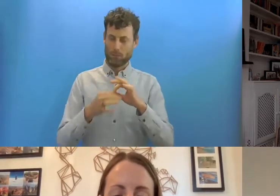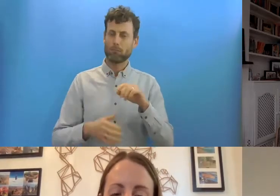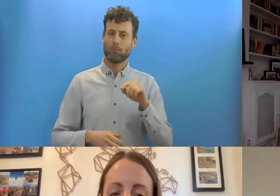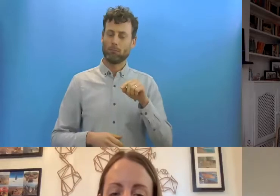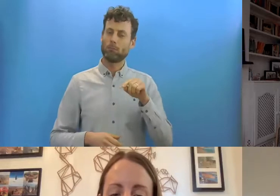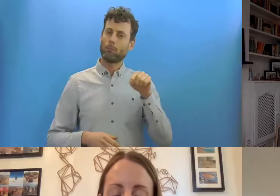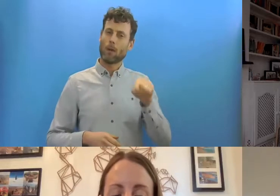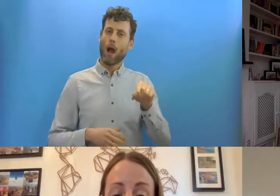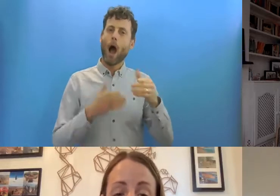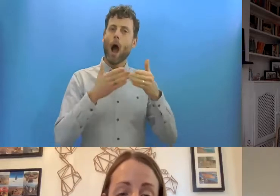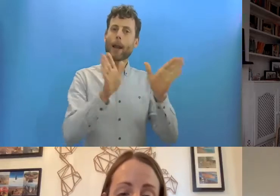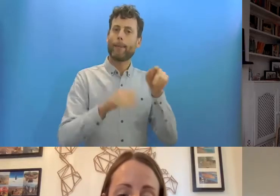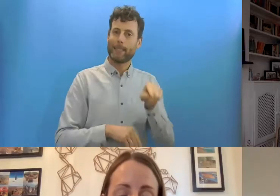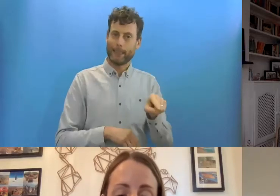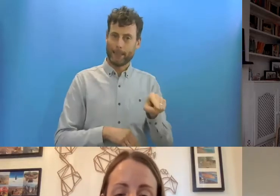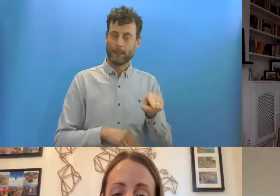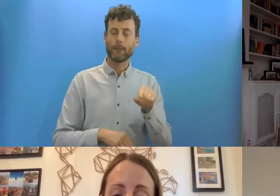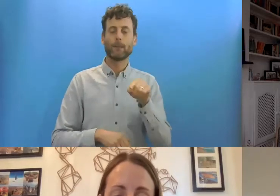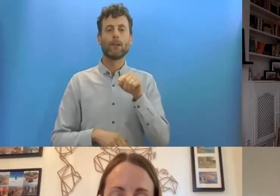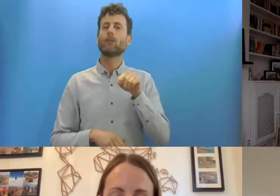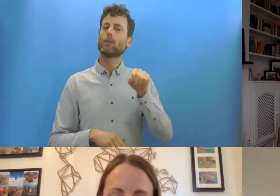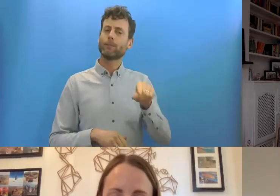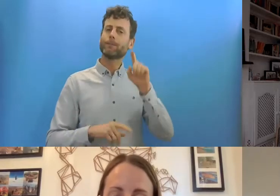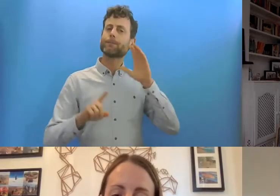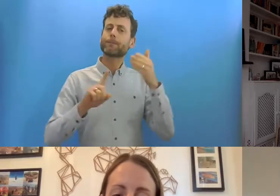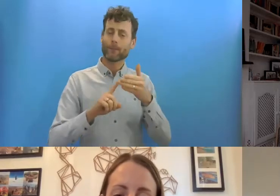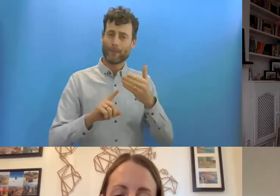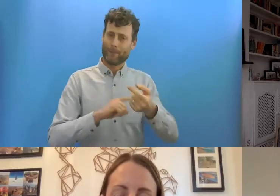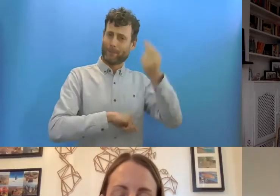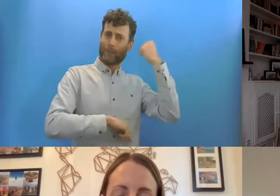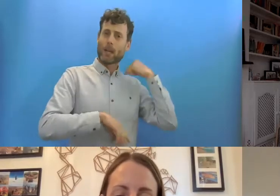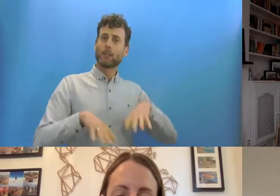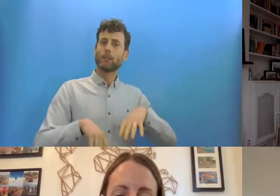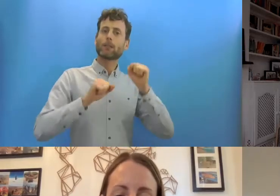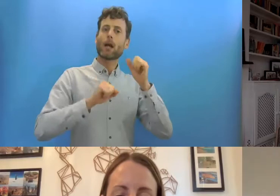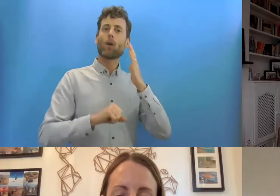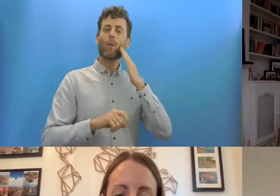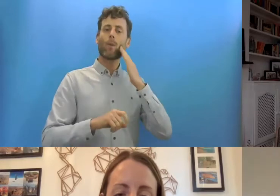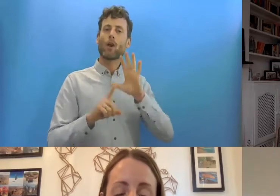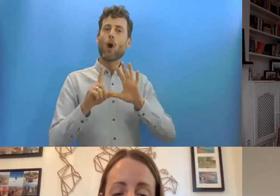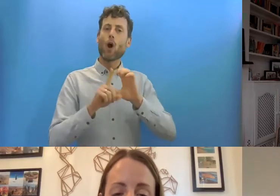and a leopard print cardigan. So Southbank's relationship with Unlimited, obviously the Unlimited commissioning programme was an integral part of the Cultural Olympiad linked to